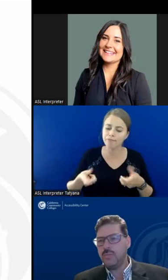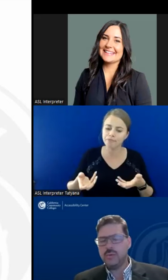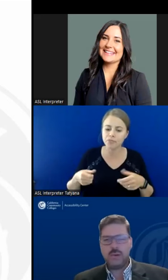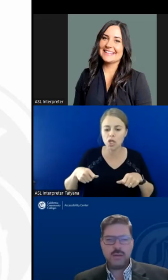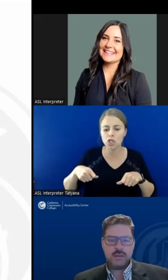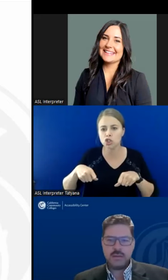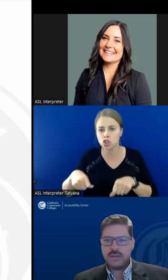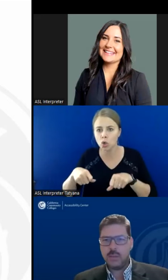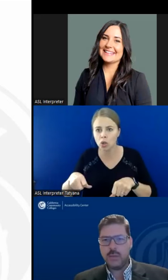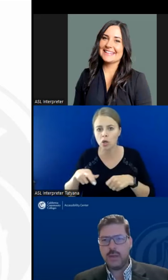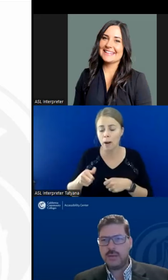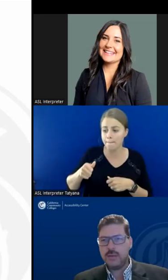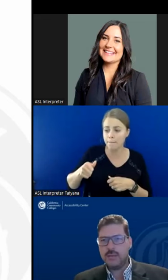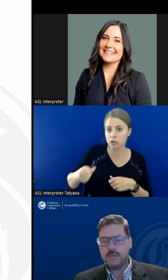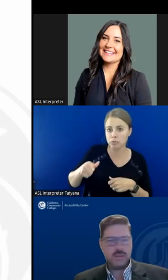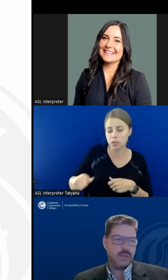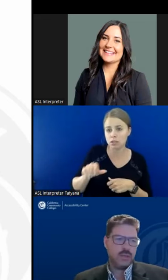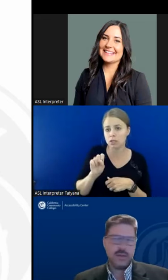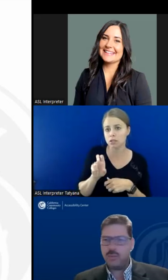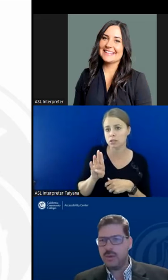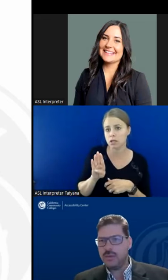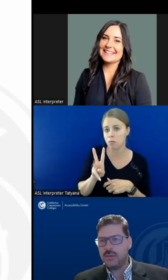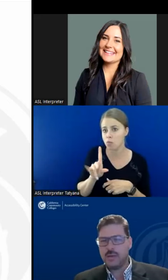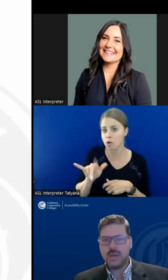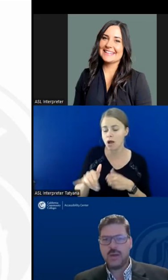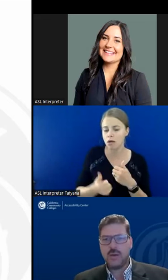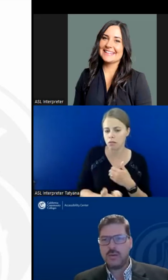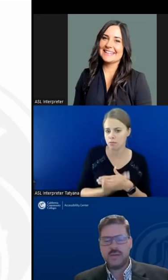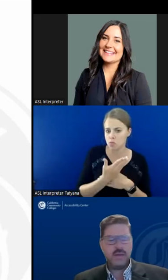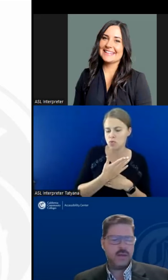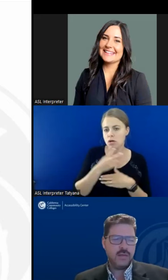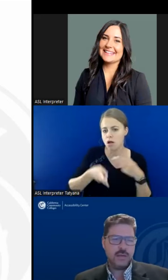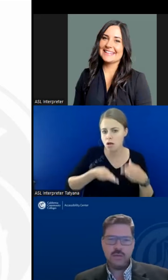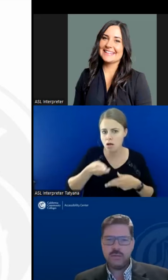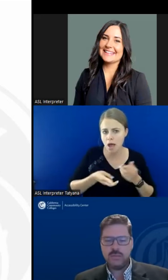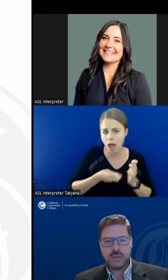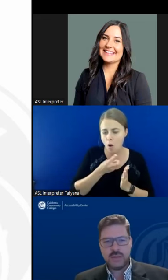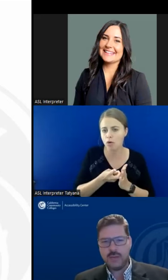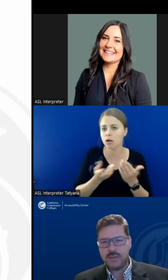Or push buttons in subway, especially in morning rush hour, it's very convenient to press the button